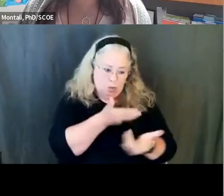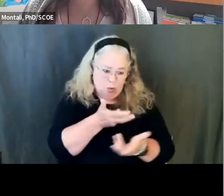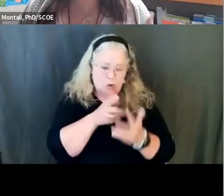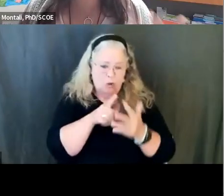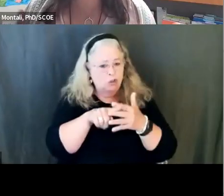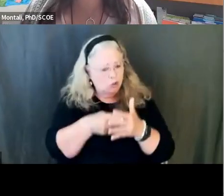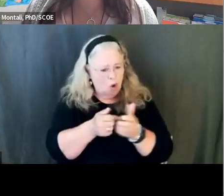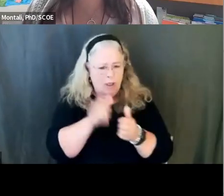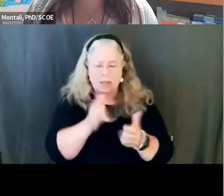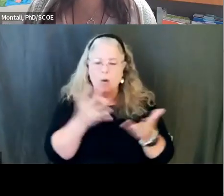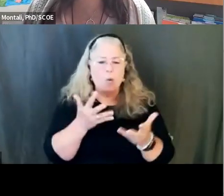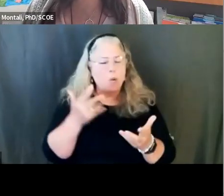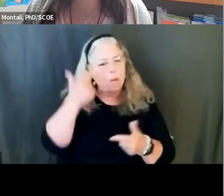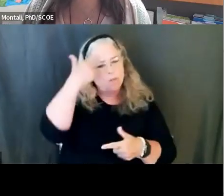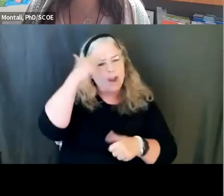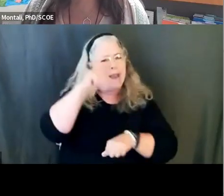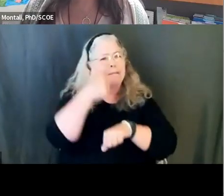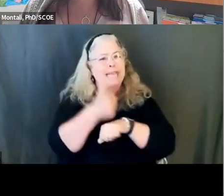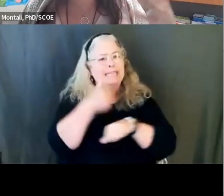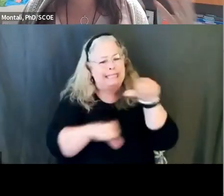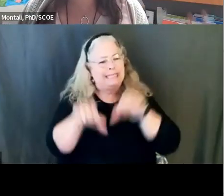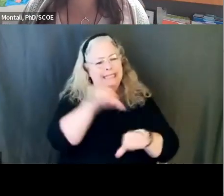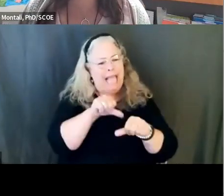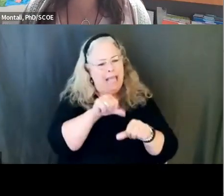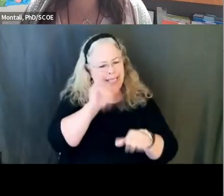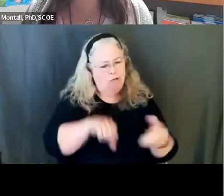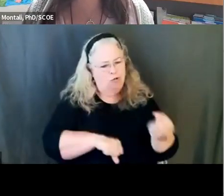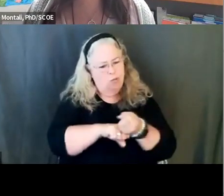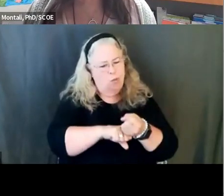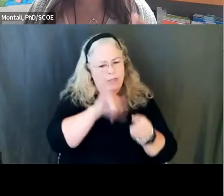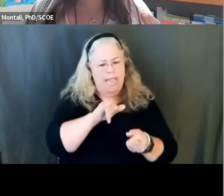with that. What's the brain-based science behind this? So when we talk about joyful learning we're